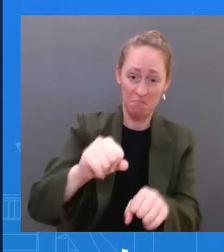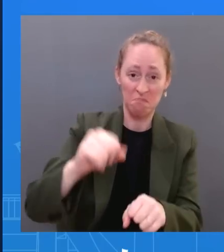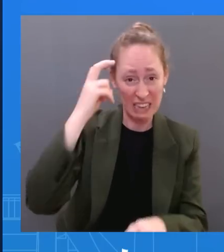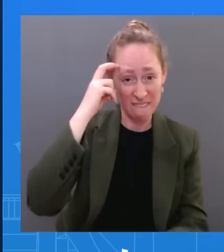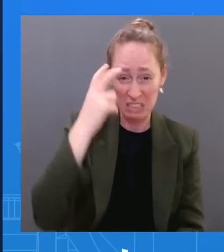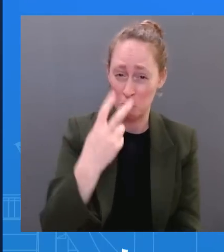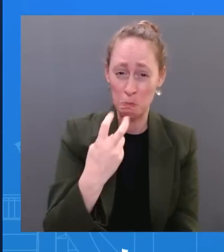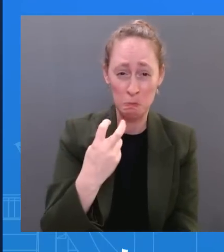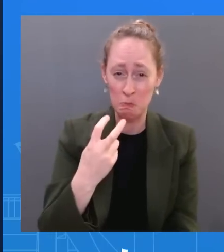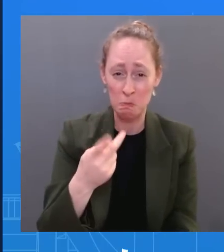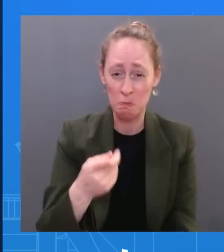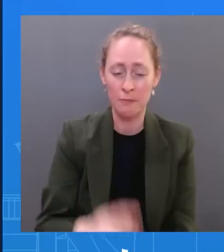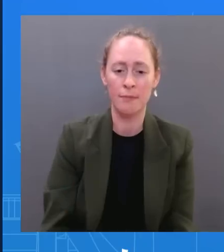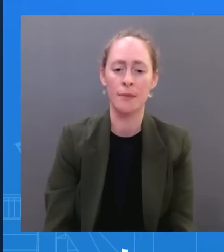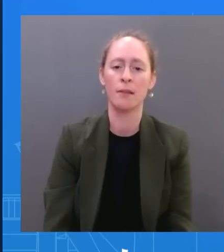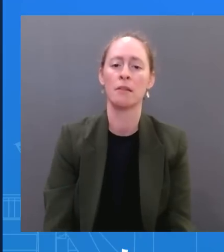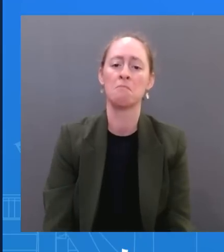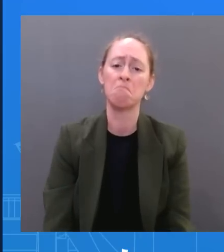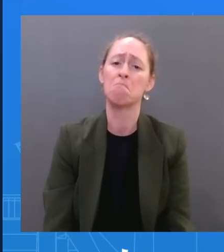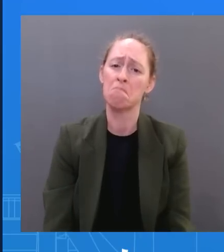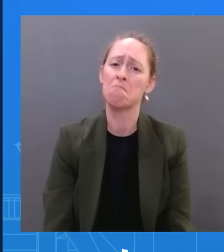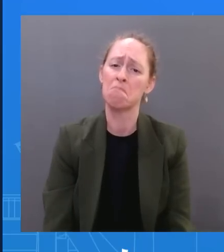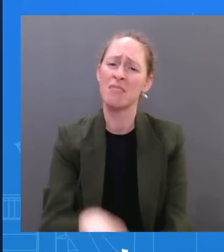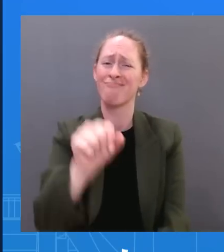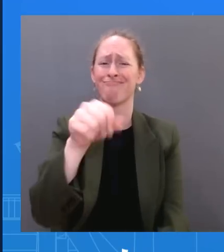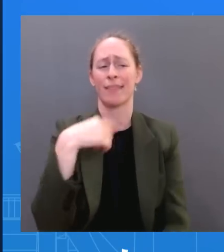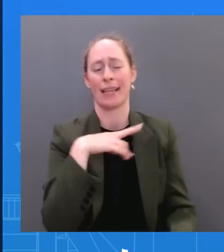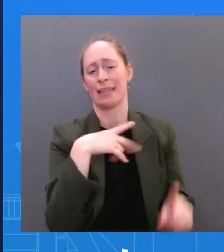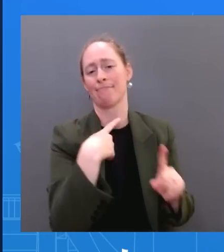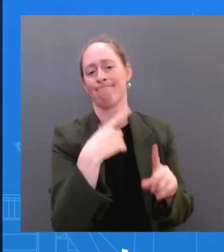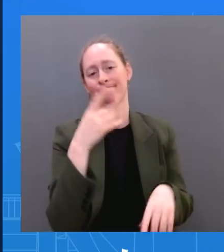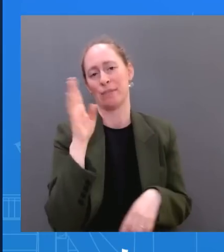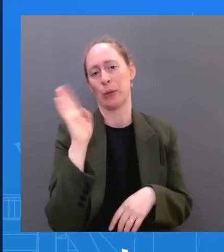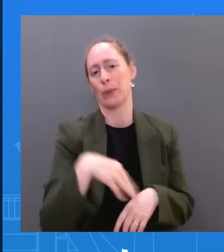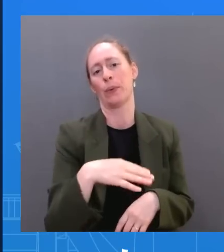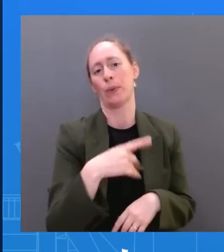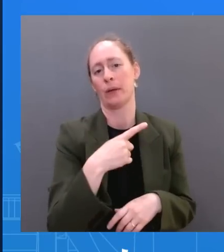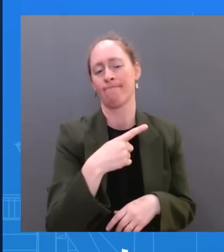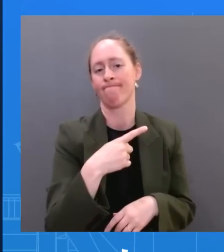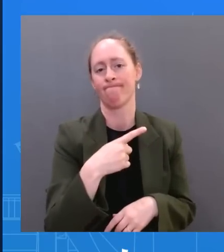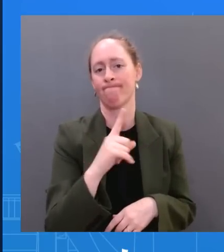and the support of the West to Ukraine will enable Ukraine